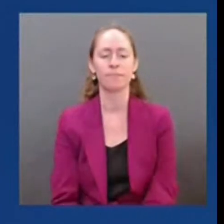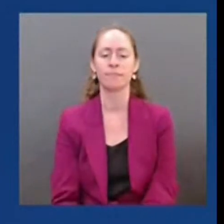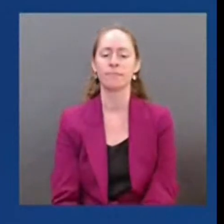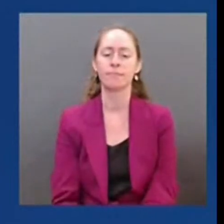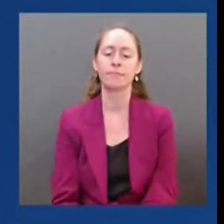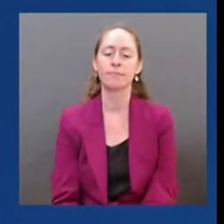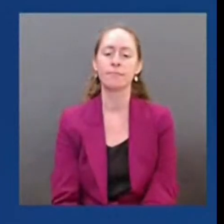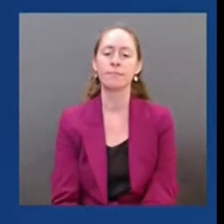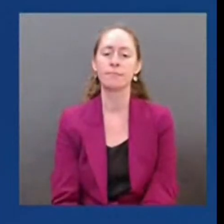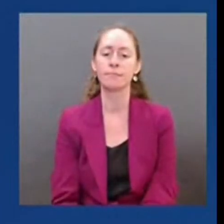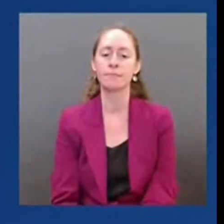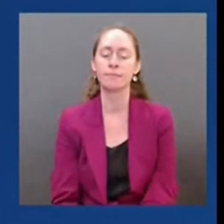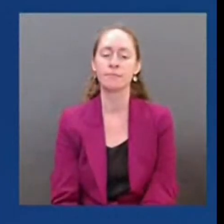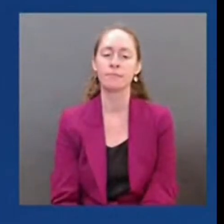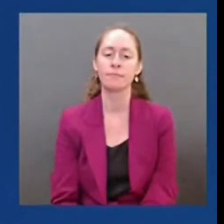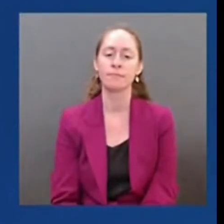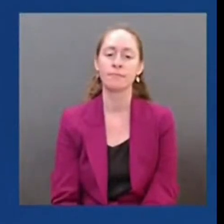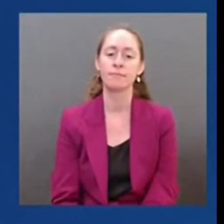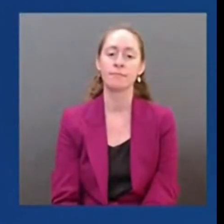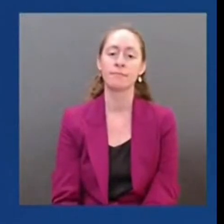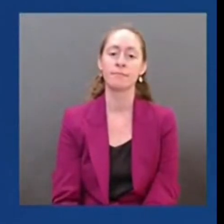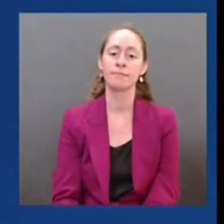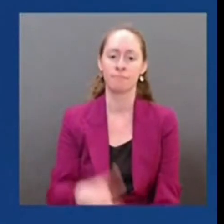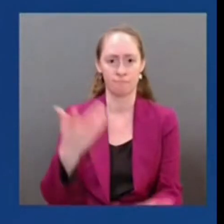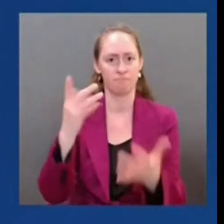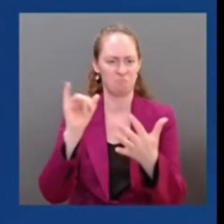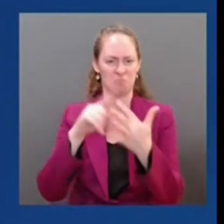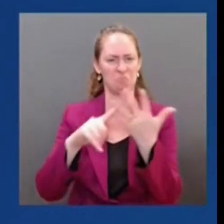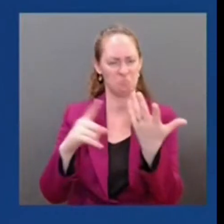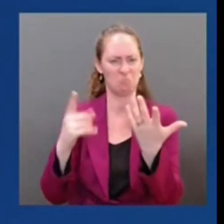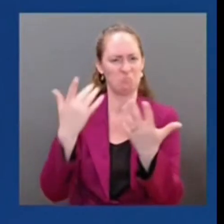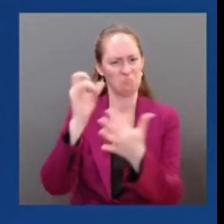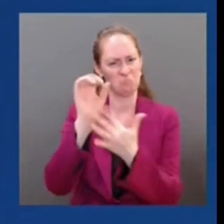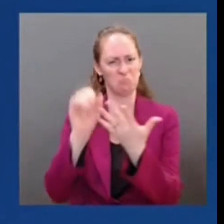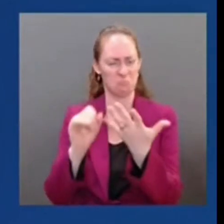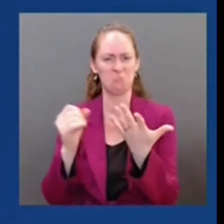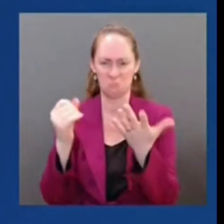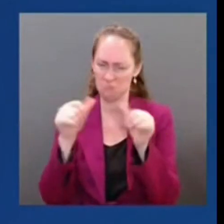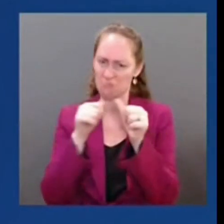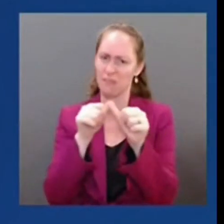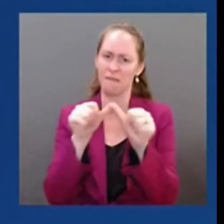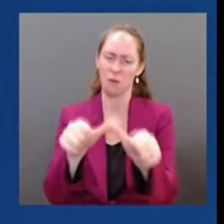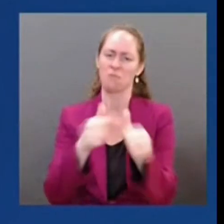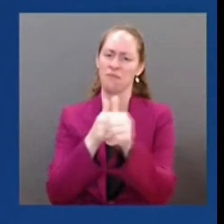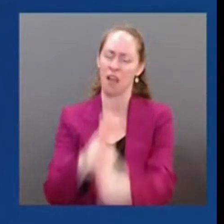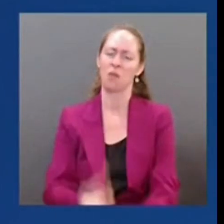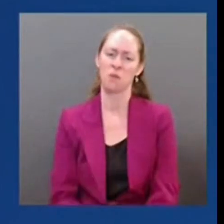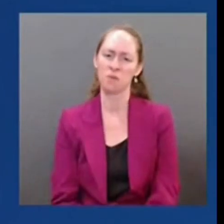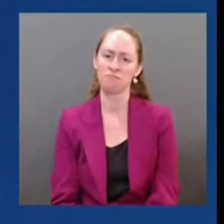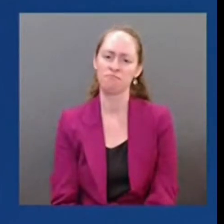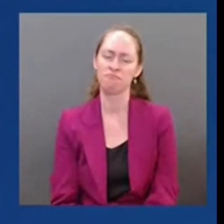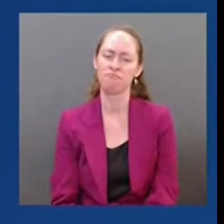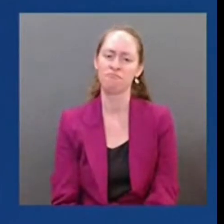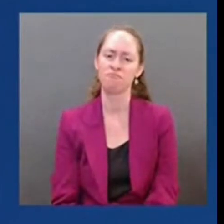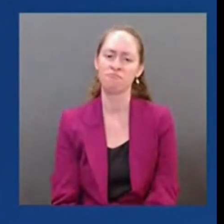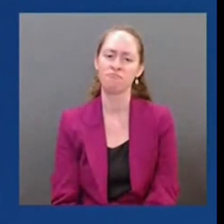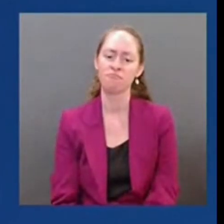INFECTION IN YOUR AREA, TO PUT